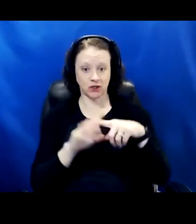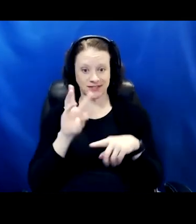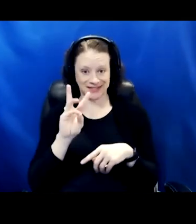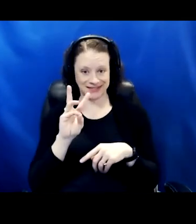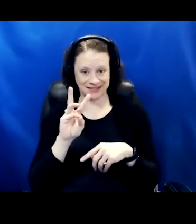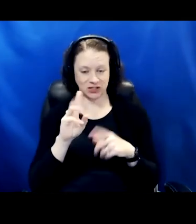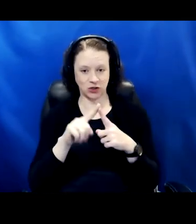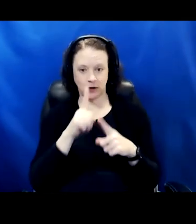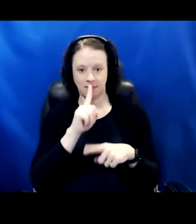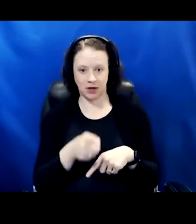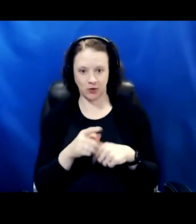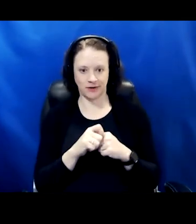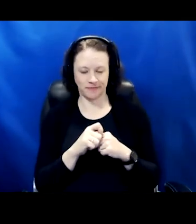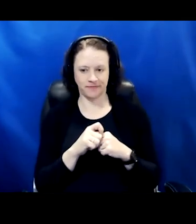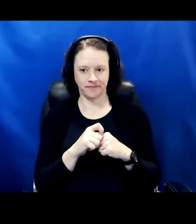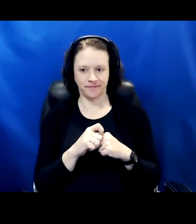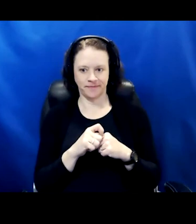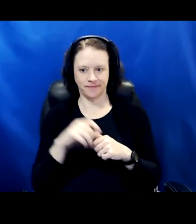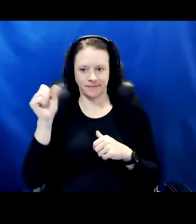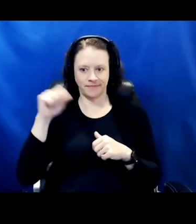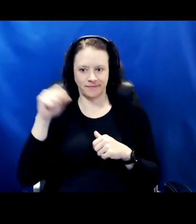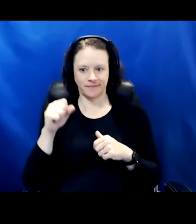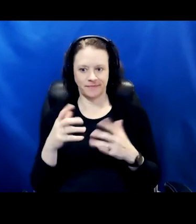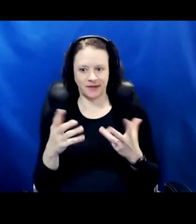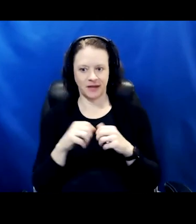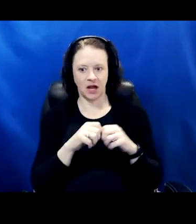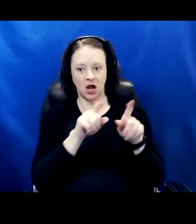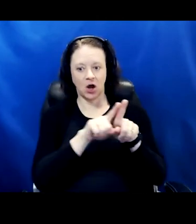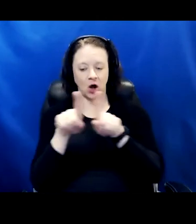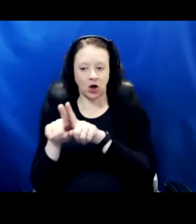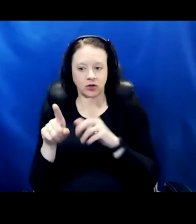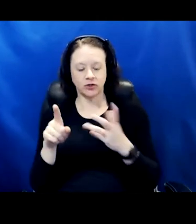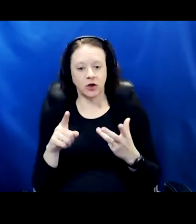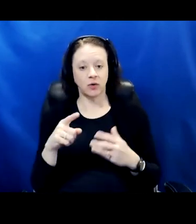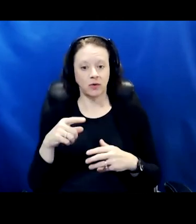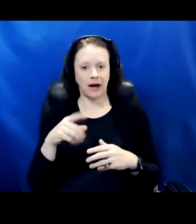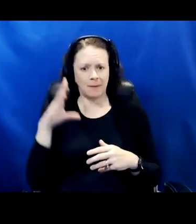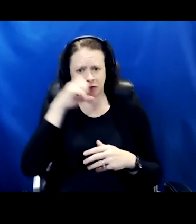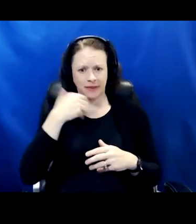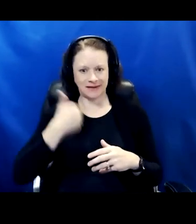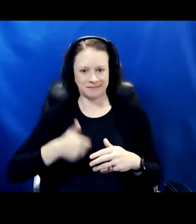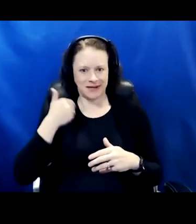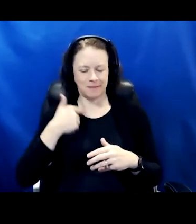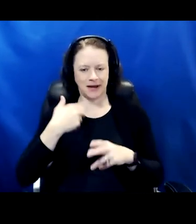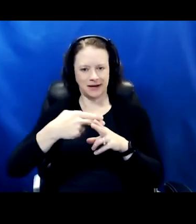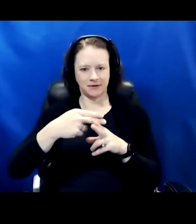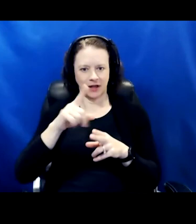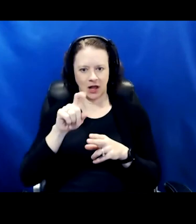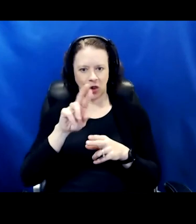[Susan] I see them. [Lori] Yes. I'm assuming maybe that's me. This is [bleep] and I have two questions.